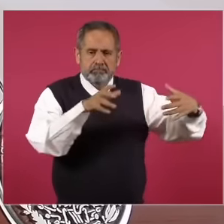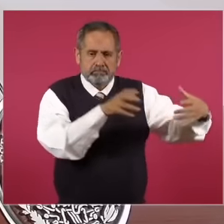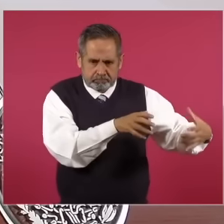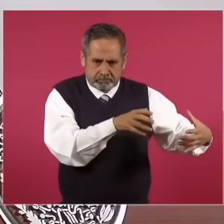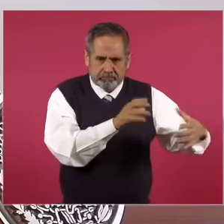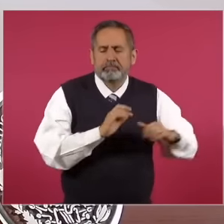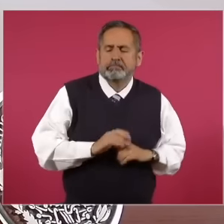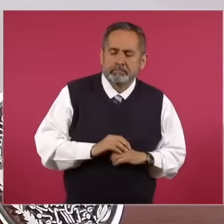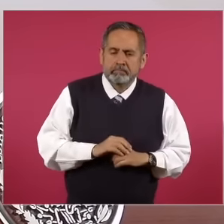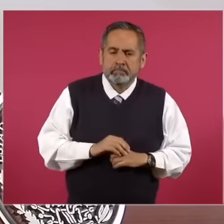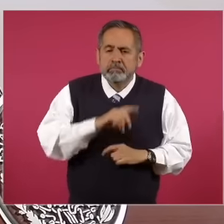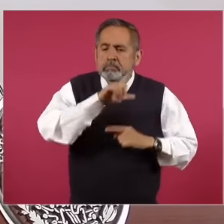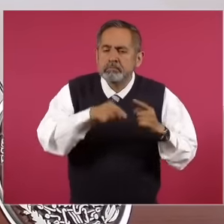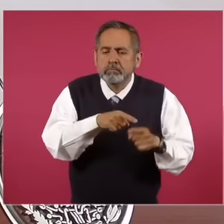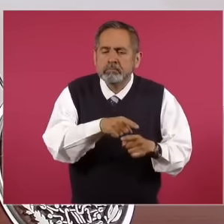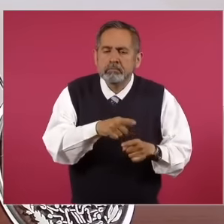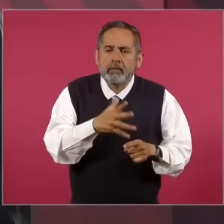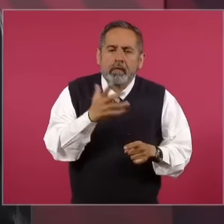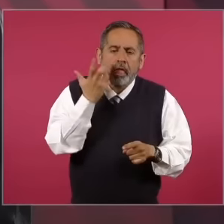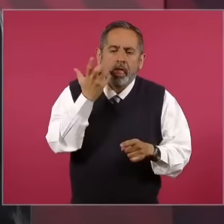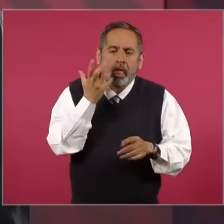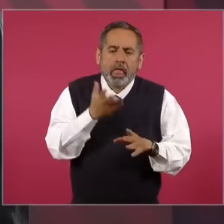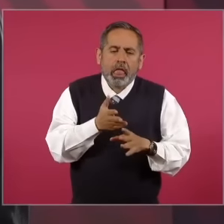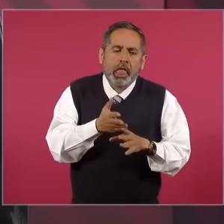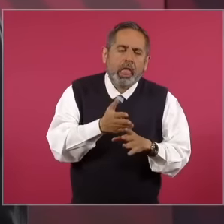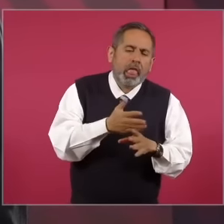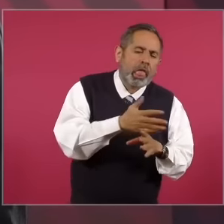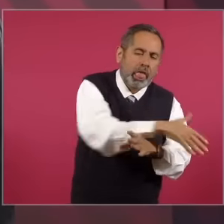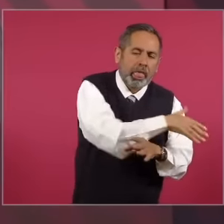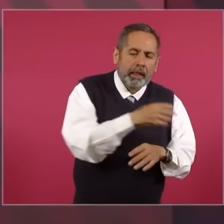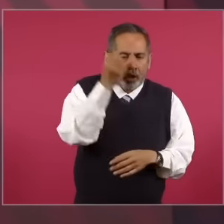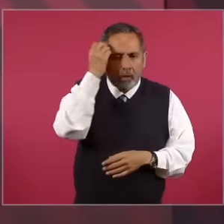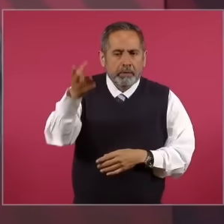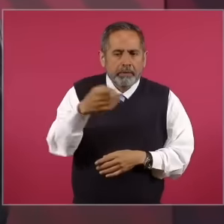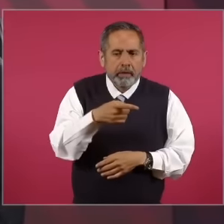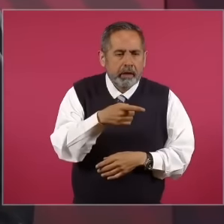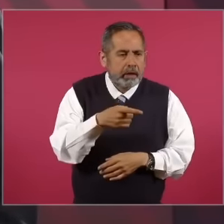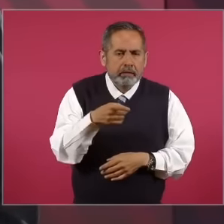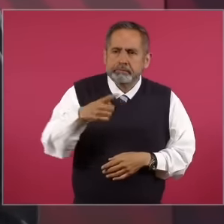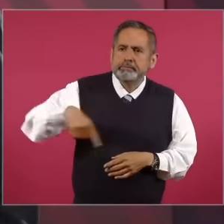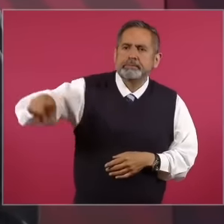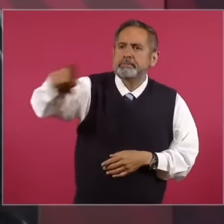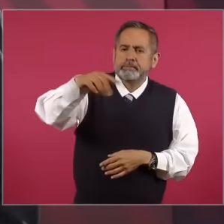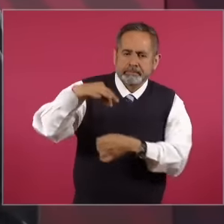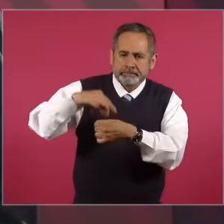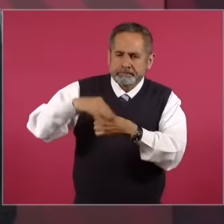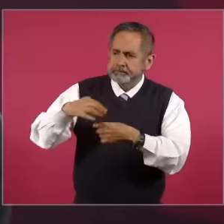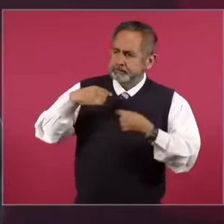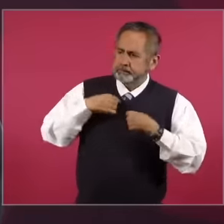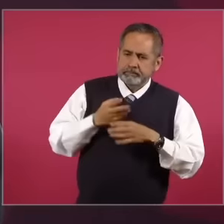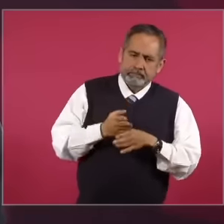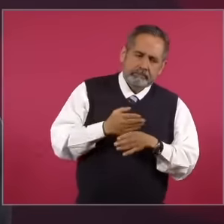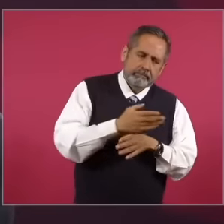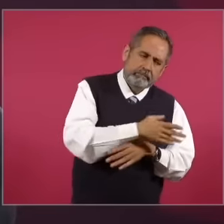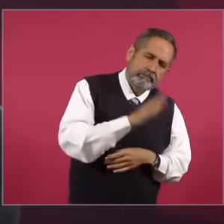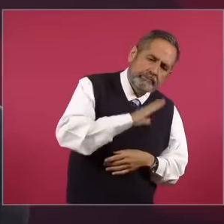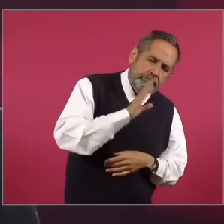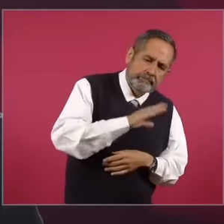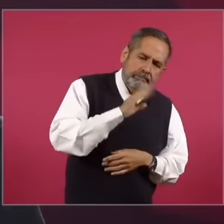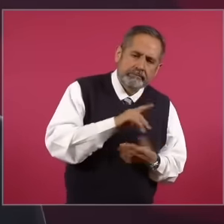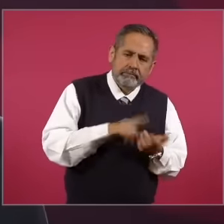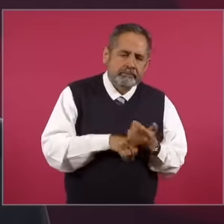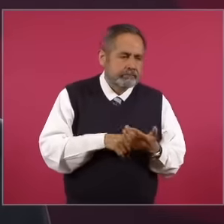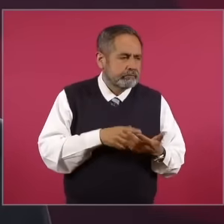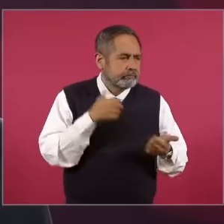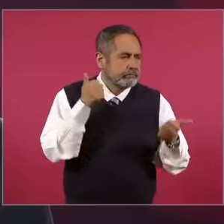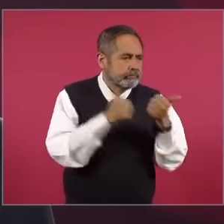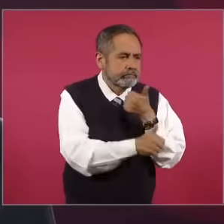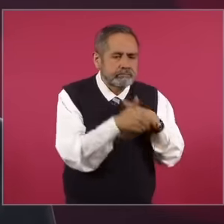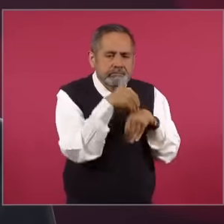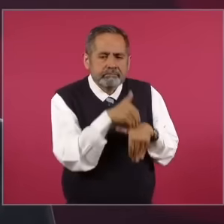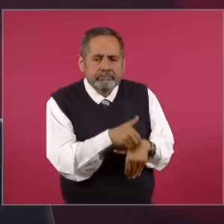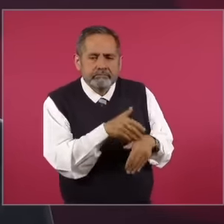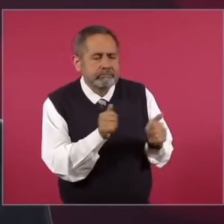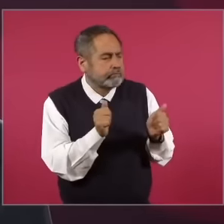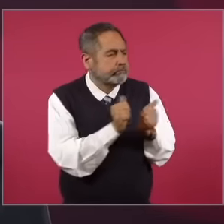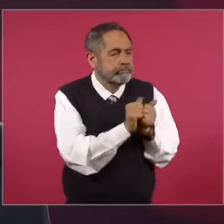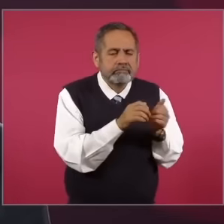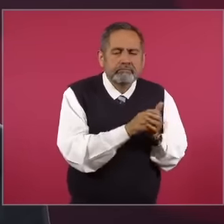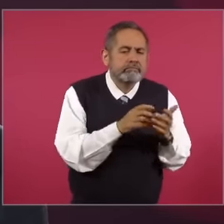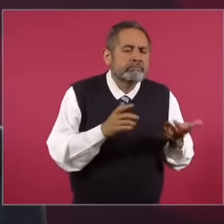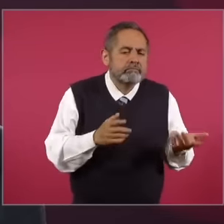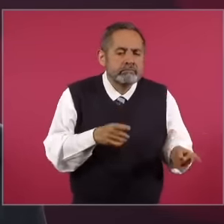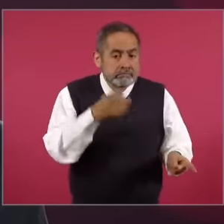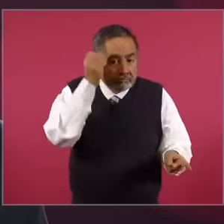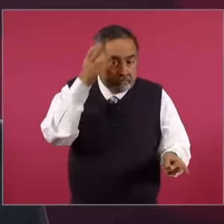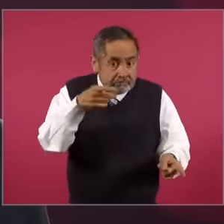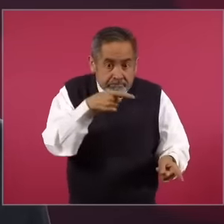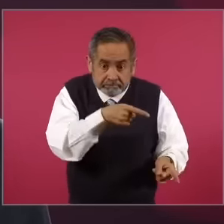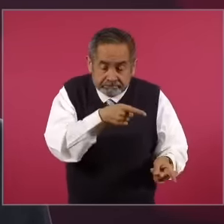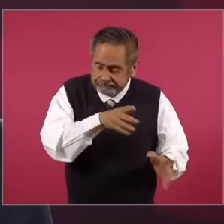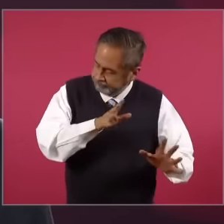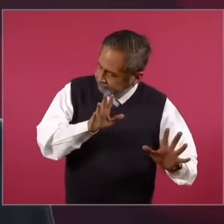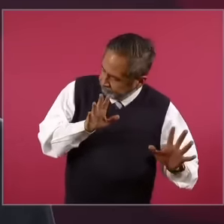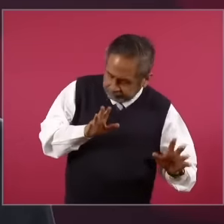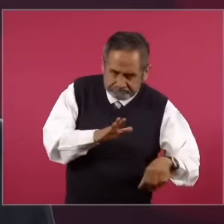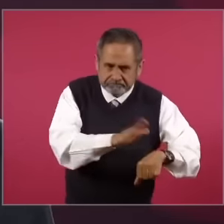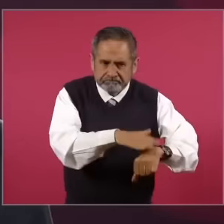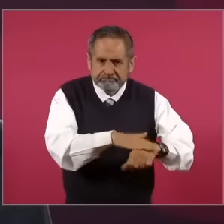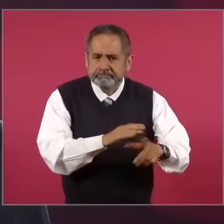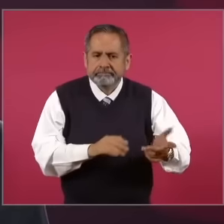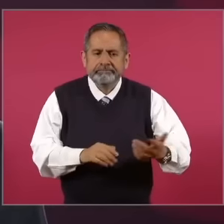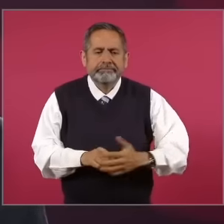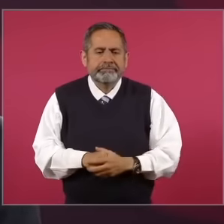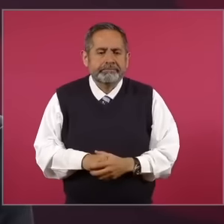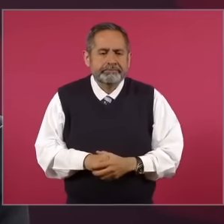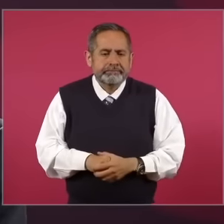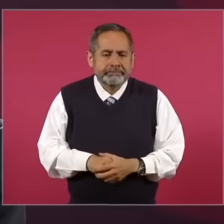forget who elected them and who they should be at the service of and so that they do not